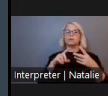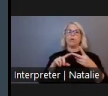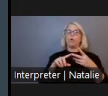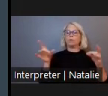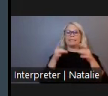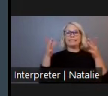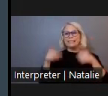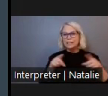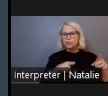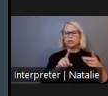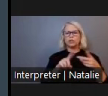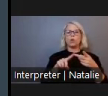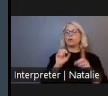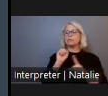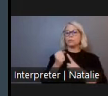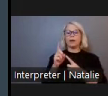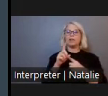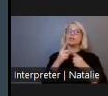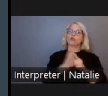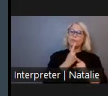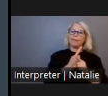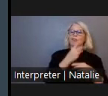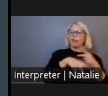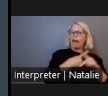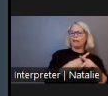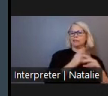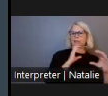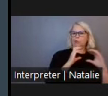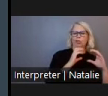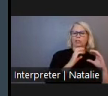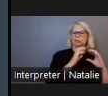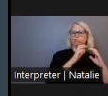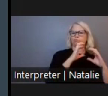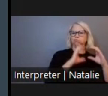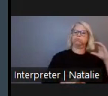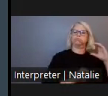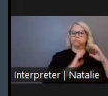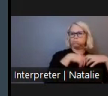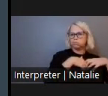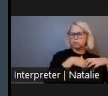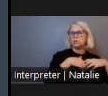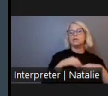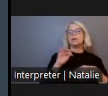or scenario where traditional means of communication are down, that the community knows that there